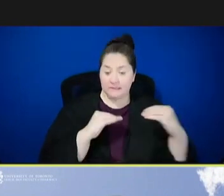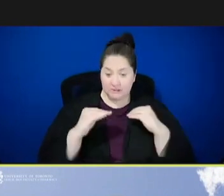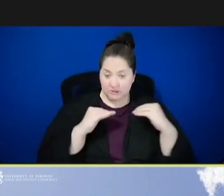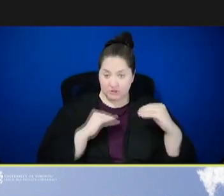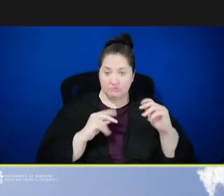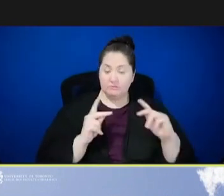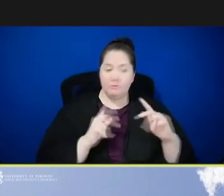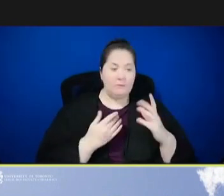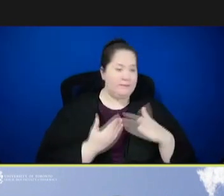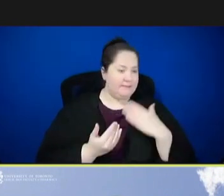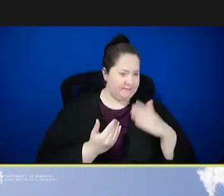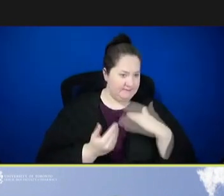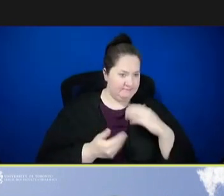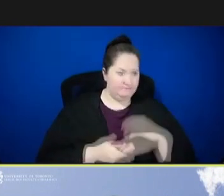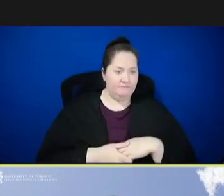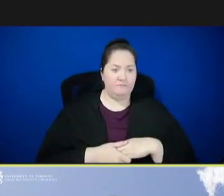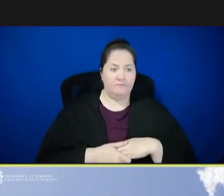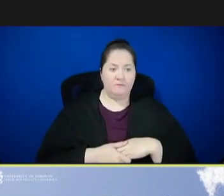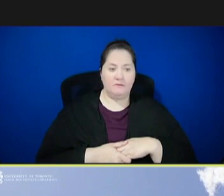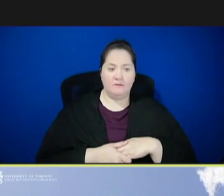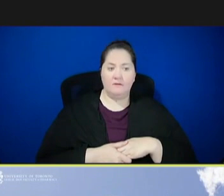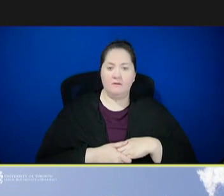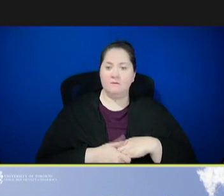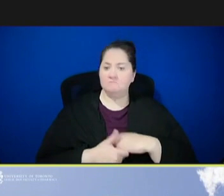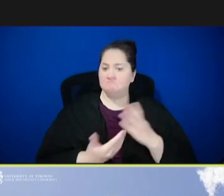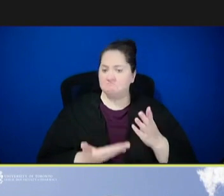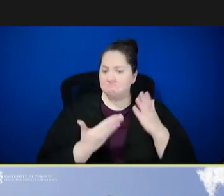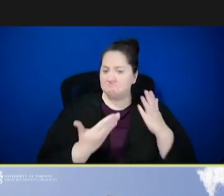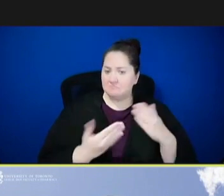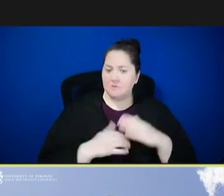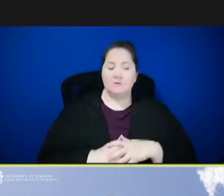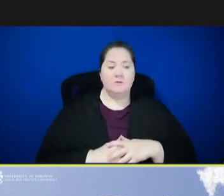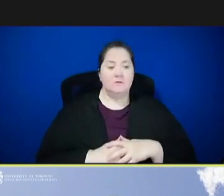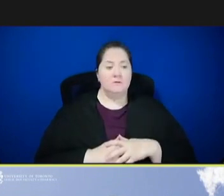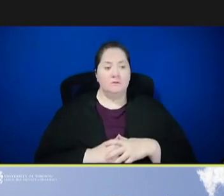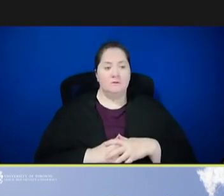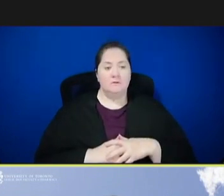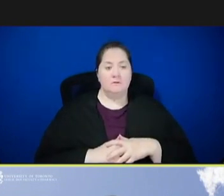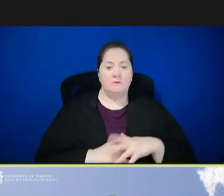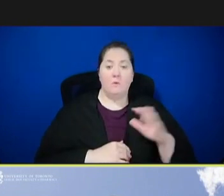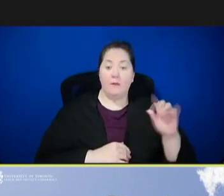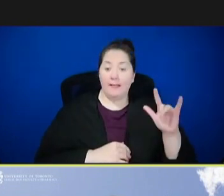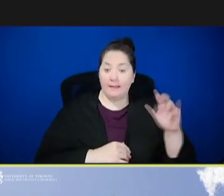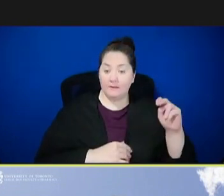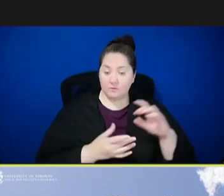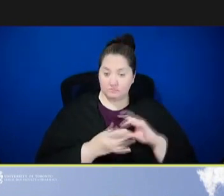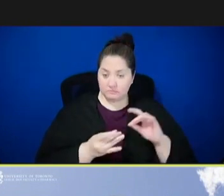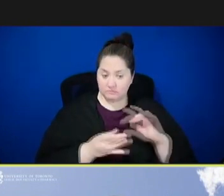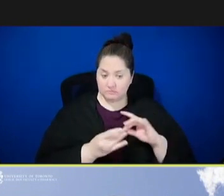very easy. We give them some suggestions. So what Allison was talking about, some of those options,